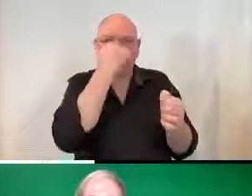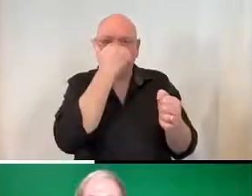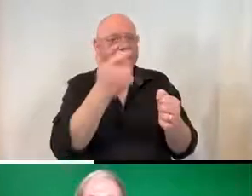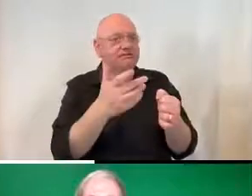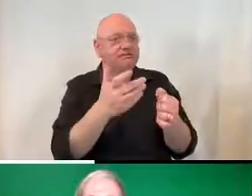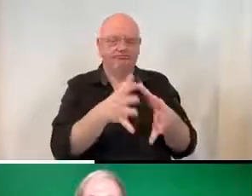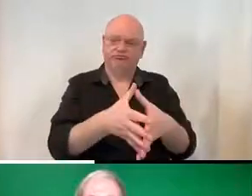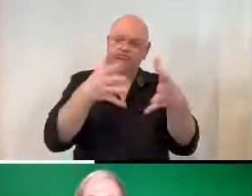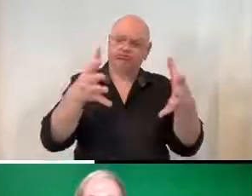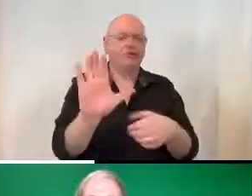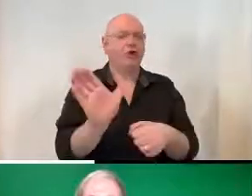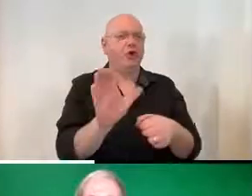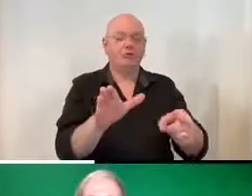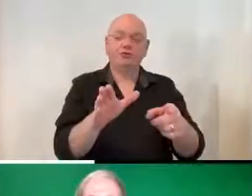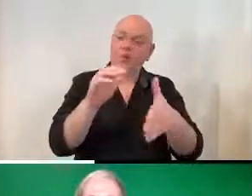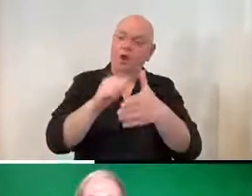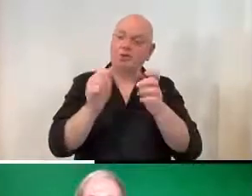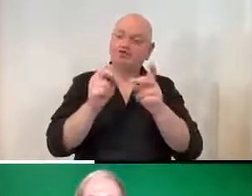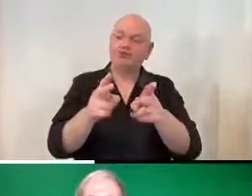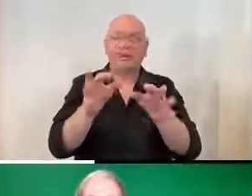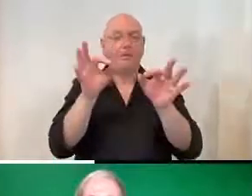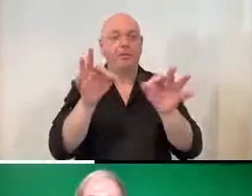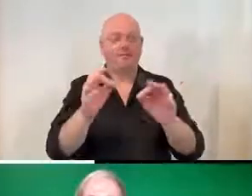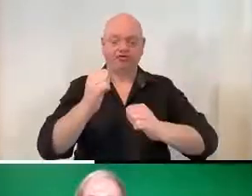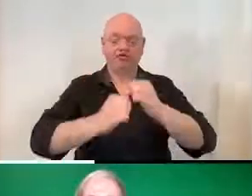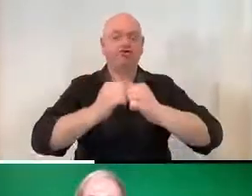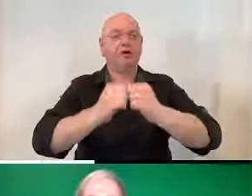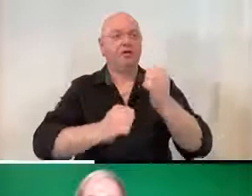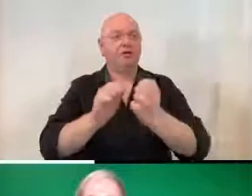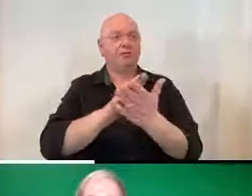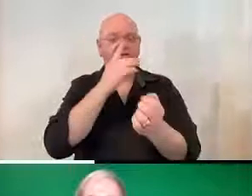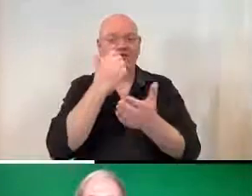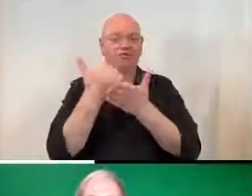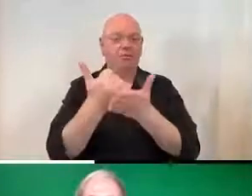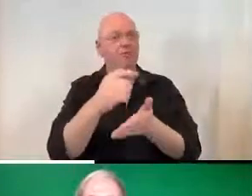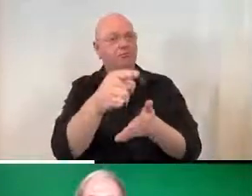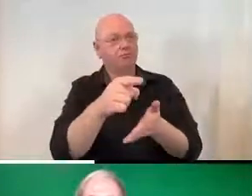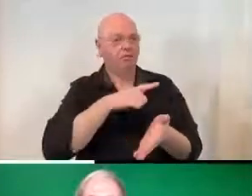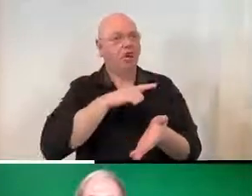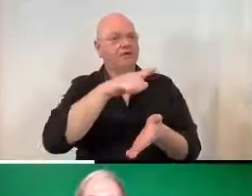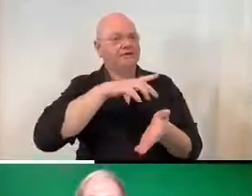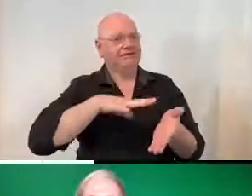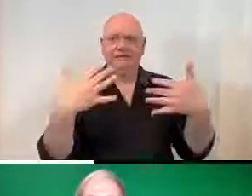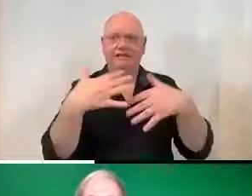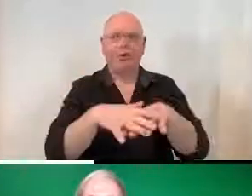this theme is new patterns of work and technologies, so the idea that people are increasingly working in flexible ways from different locations, sometimes